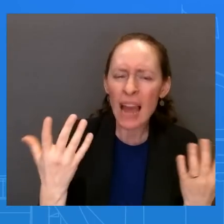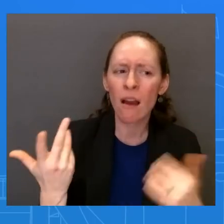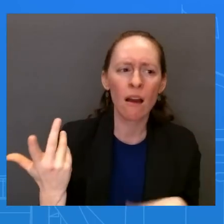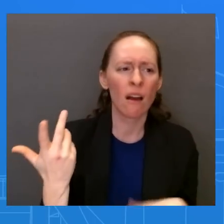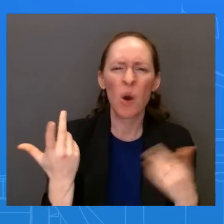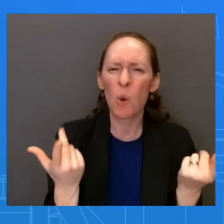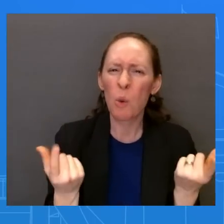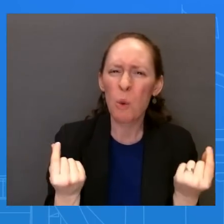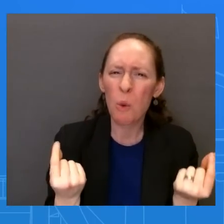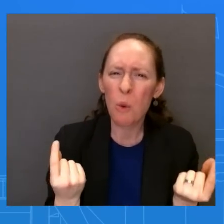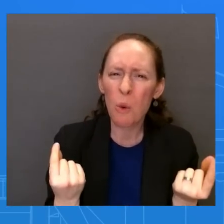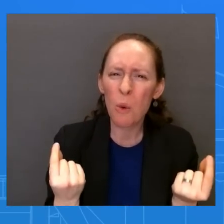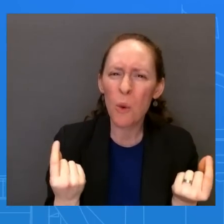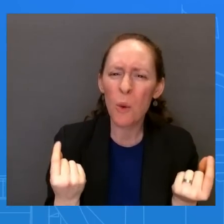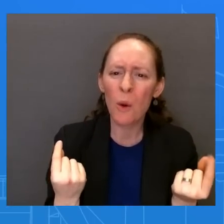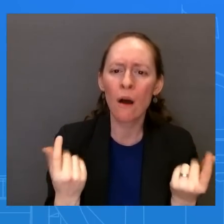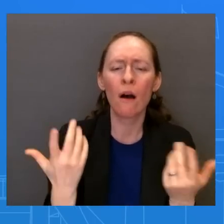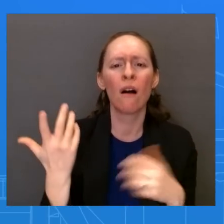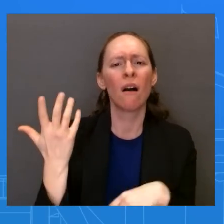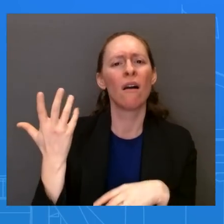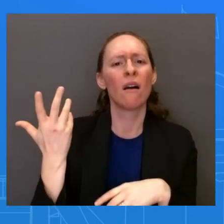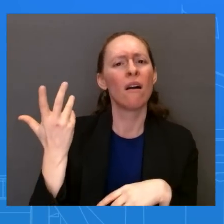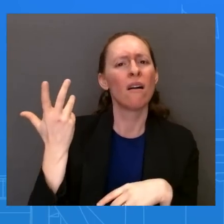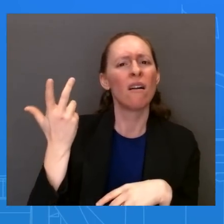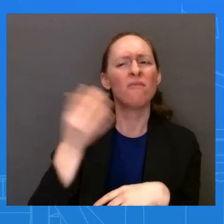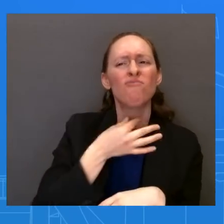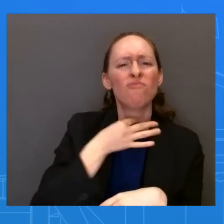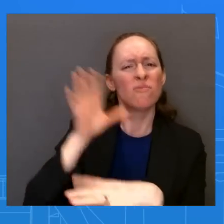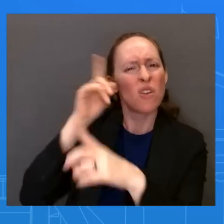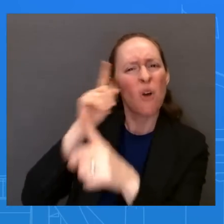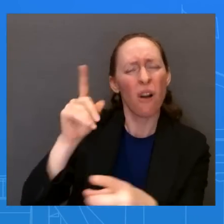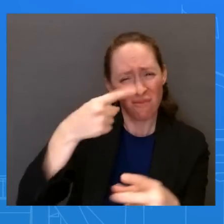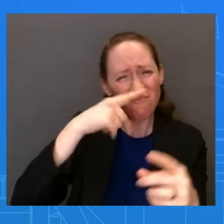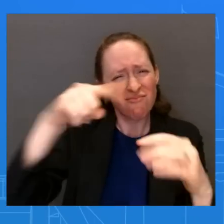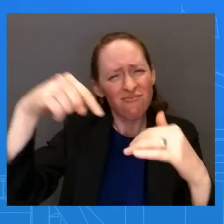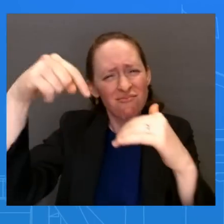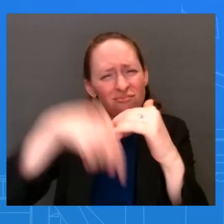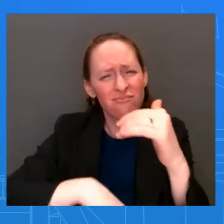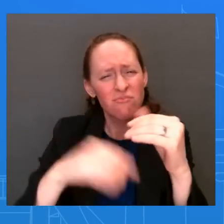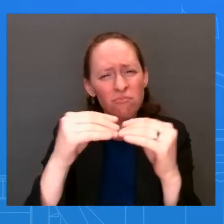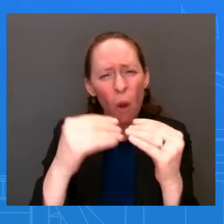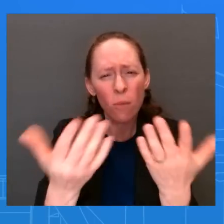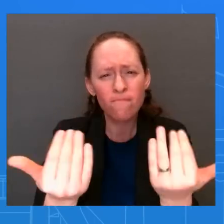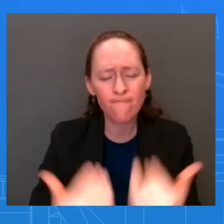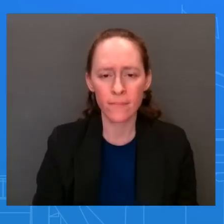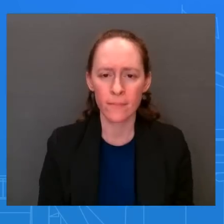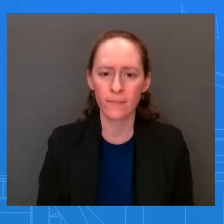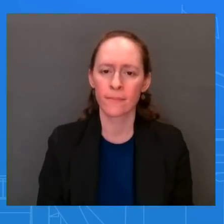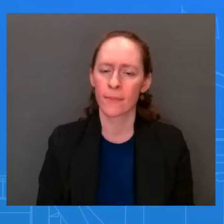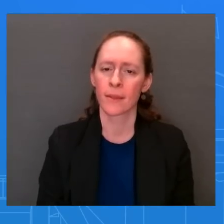he's going to meet with mayors -- bipartisan mayors who are attending the U.S. Conference of Mayors.